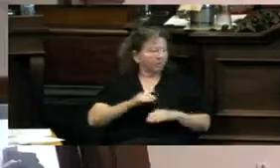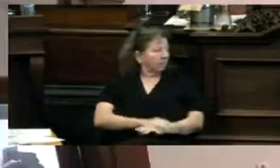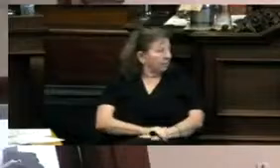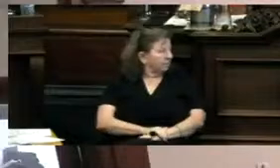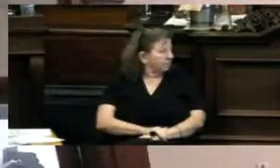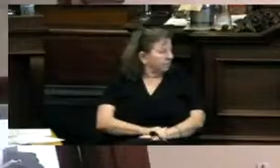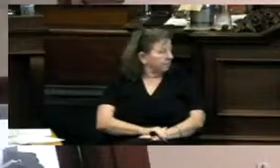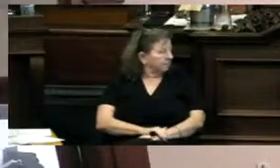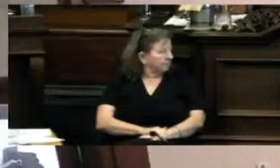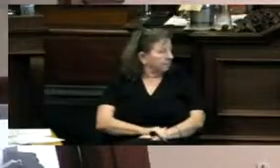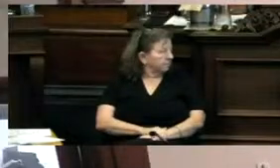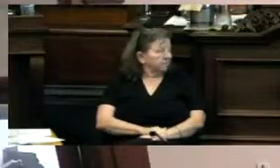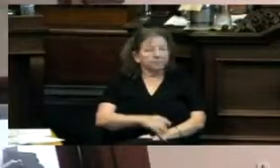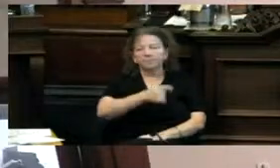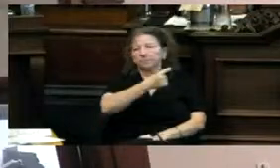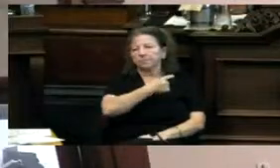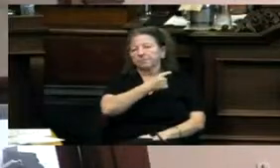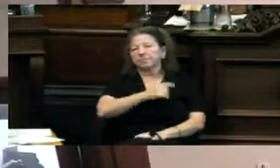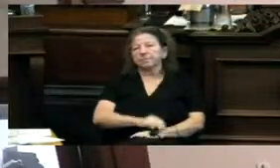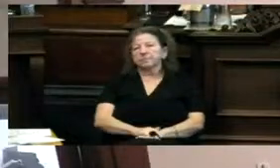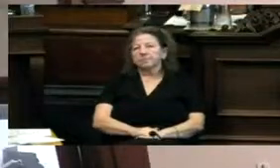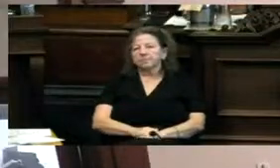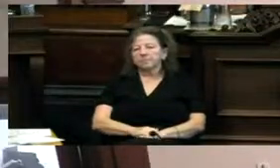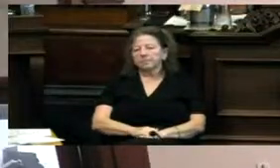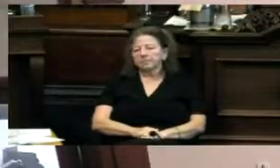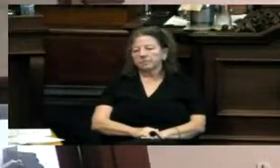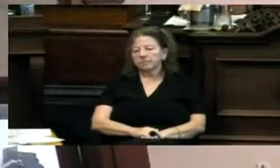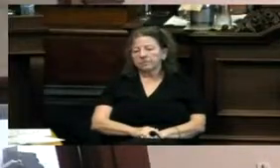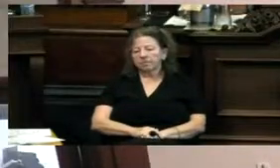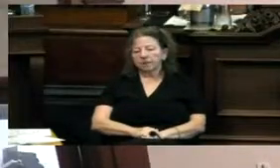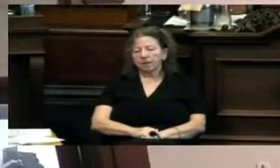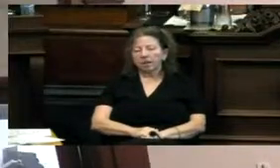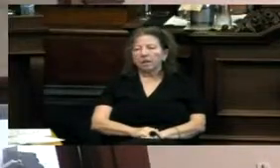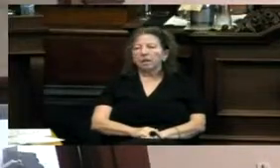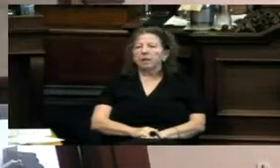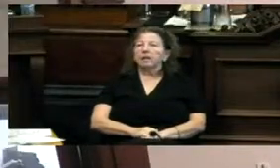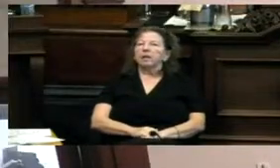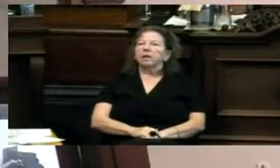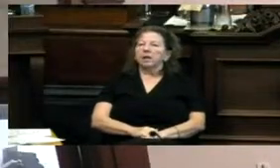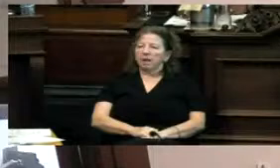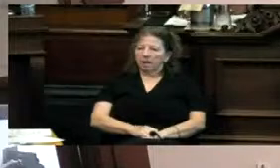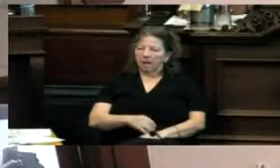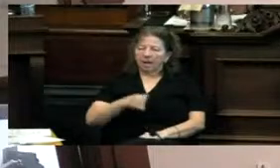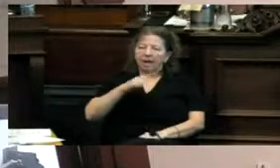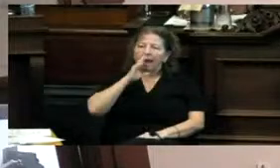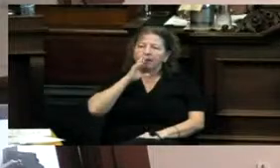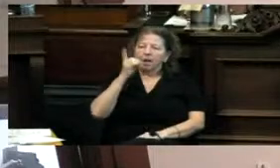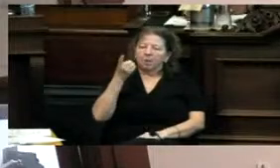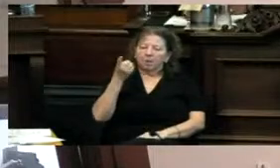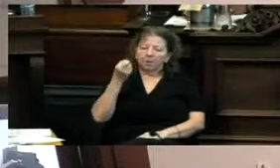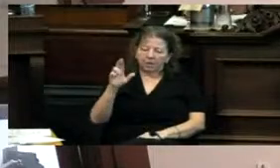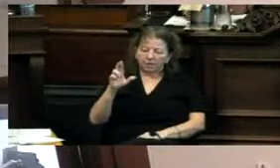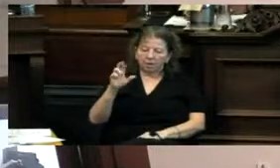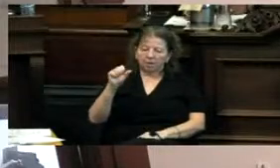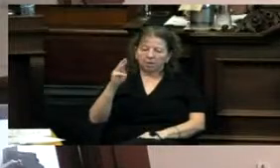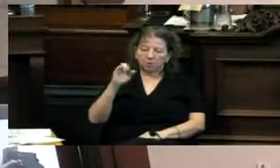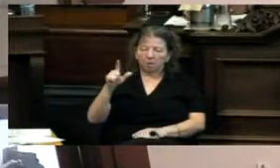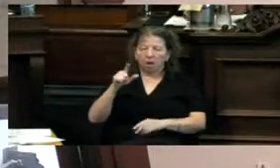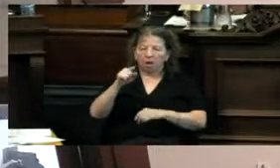Accountability Board. Any questions? Comments or concerns, Mr. President? Yes. Thank you.